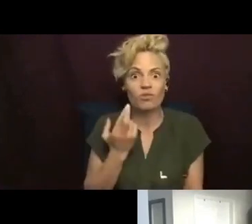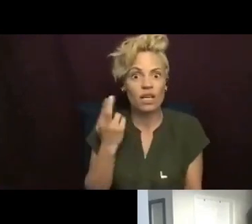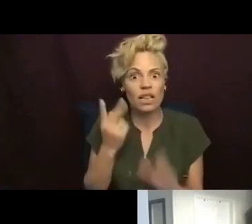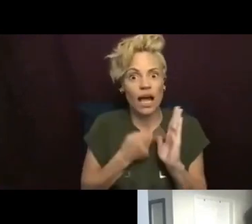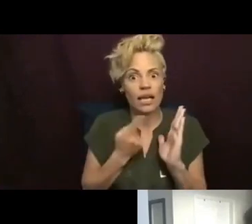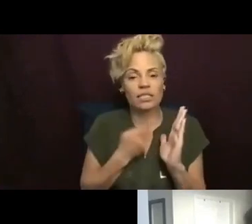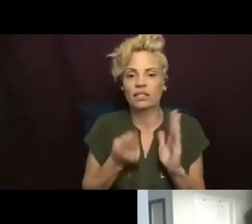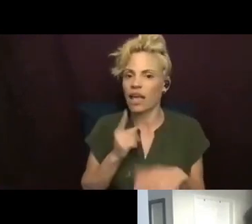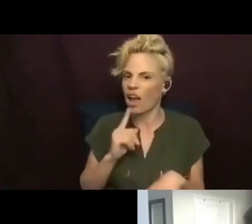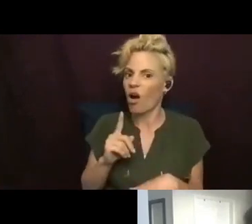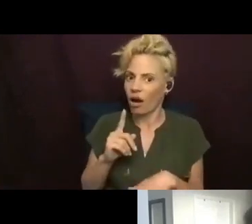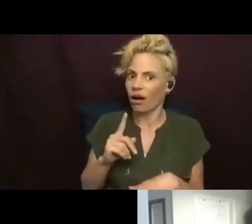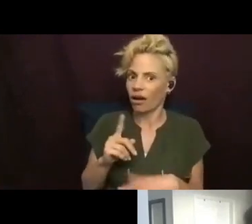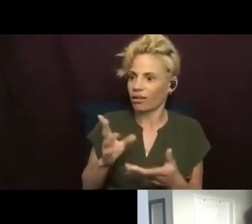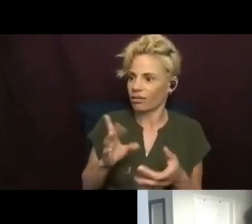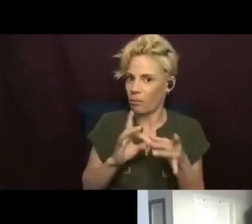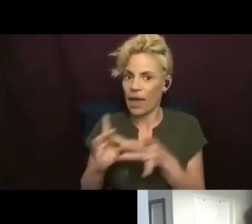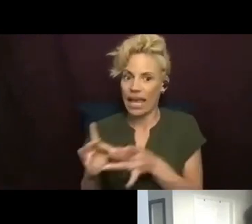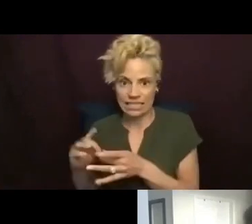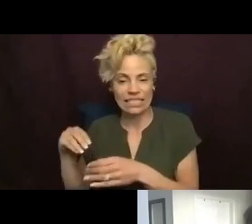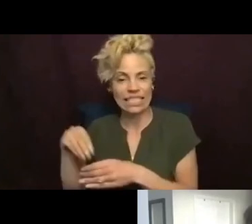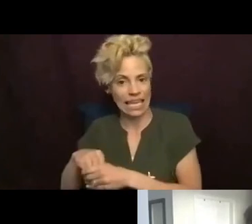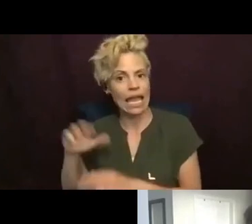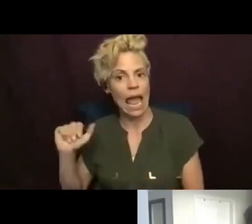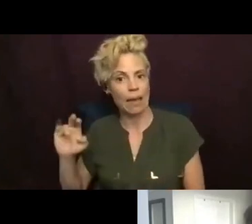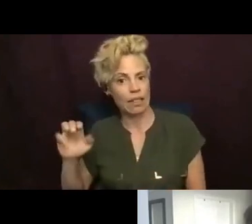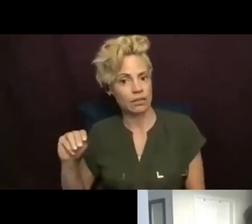I'm sure there are articles that list so many of these,